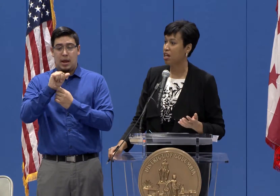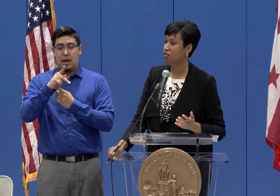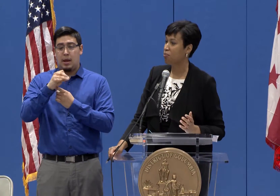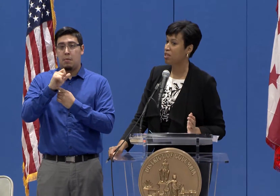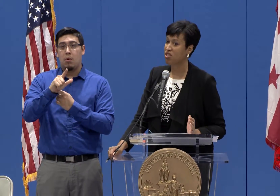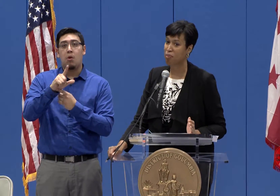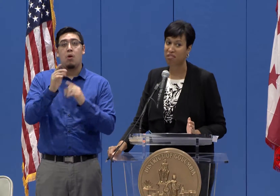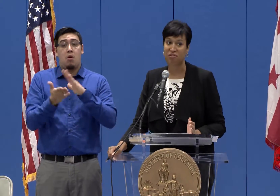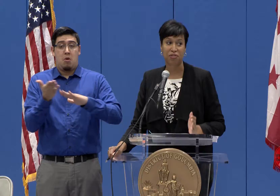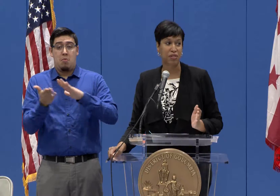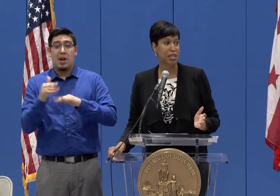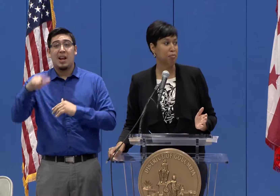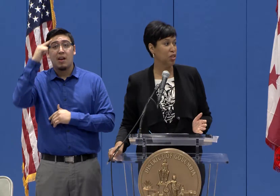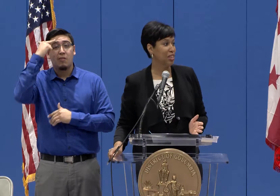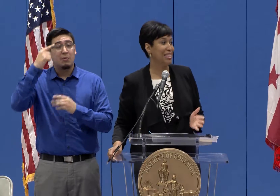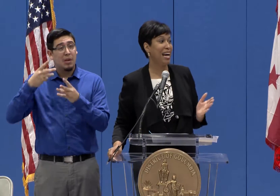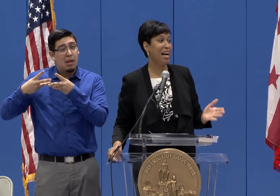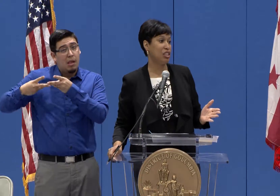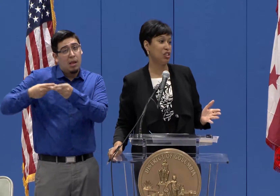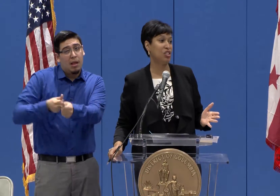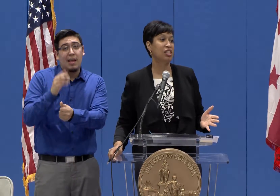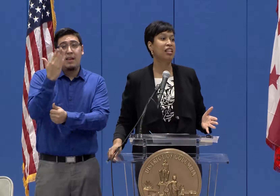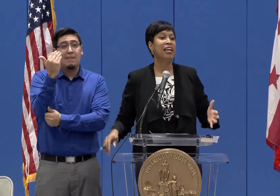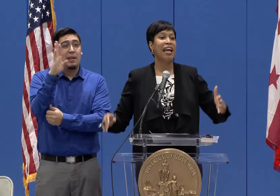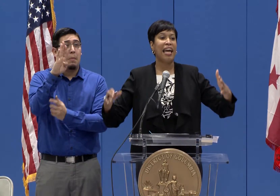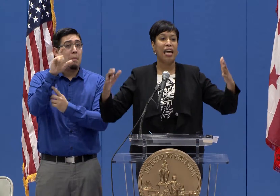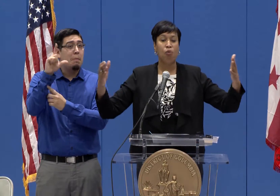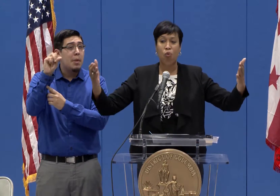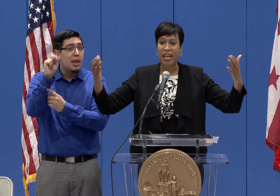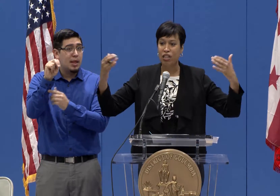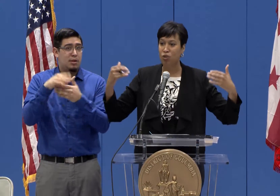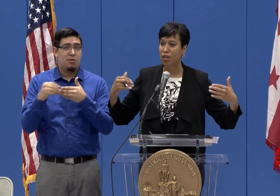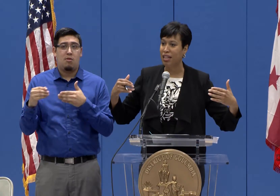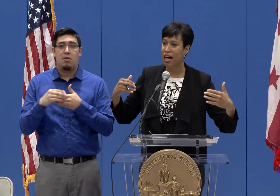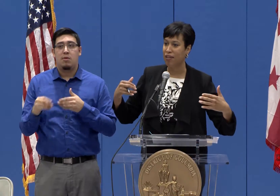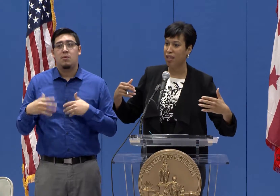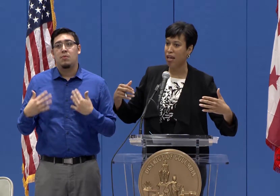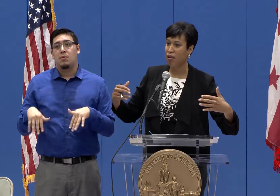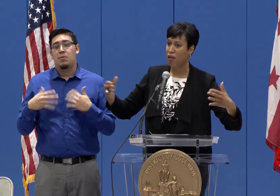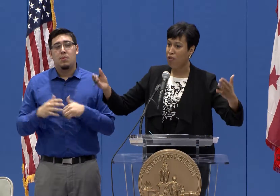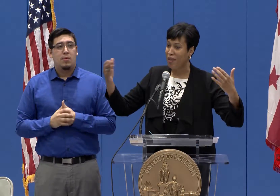GOVERNMENT SPENT $15 BILLION. AND WE DO A LOT OF THAT FROM THE